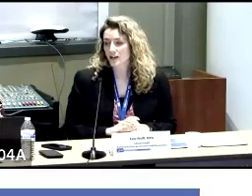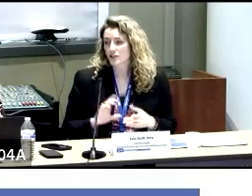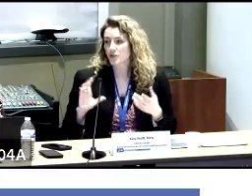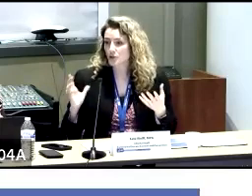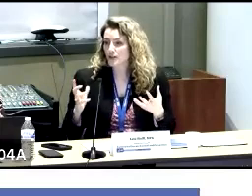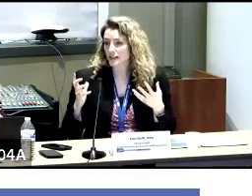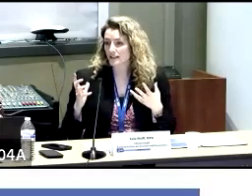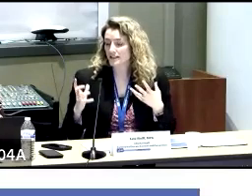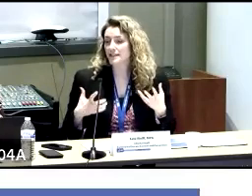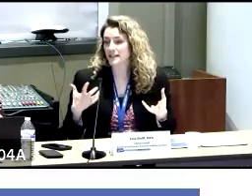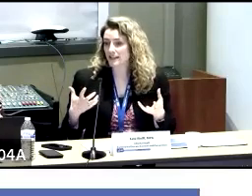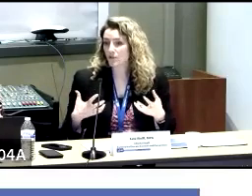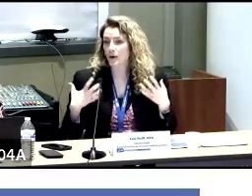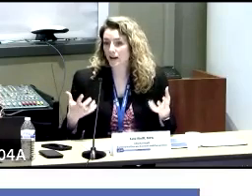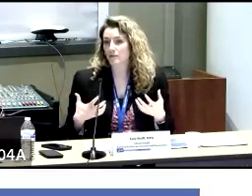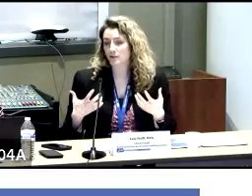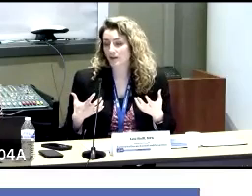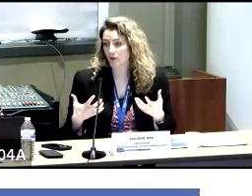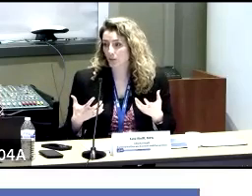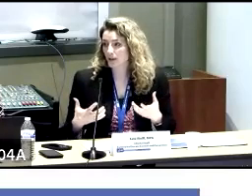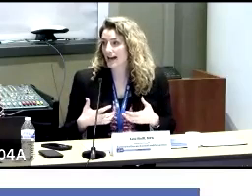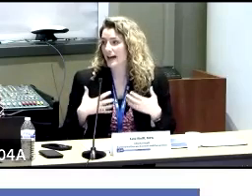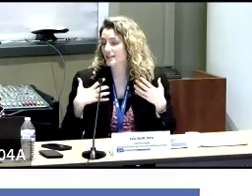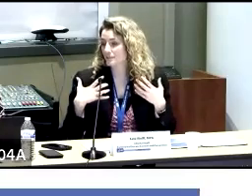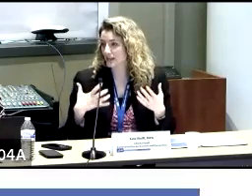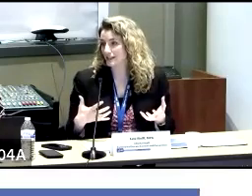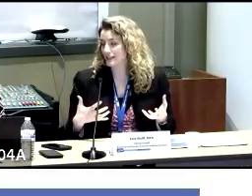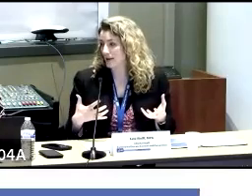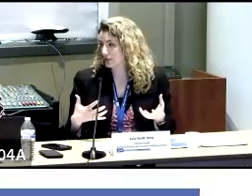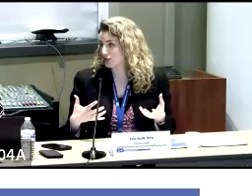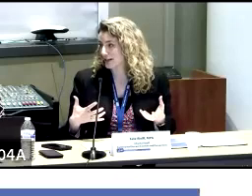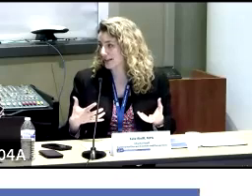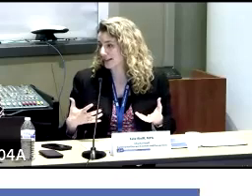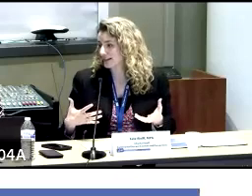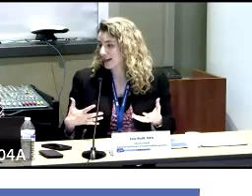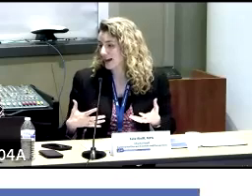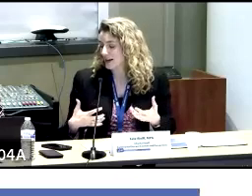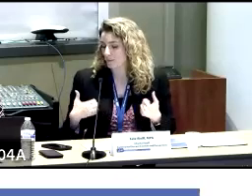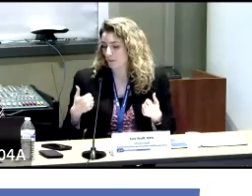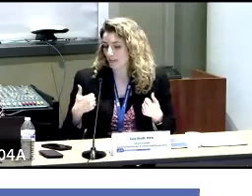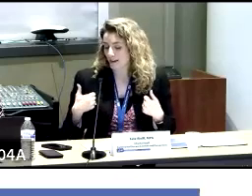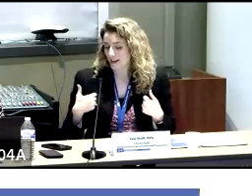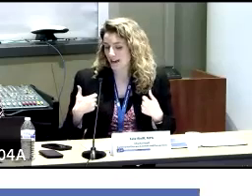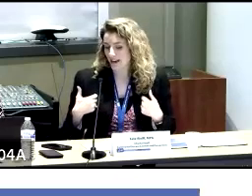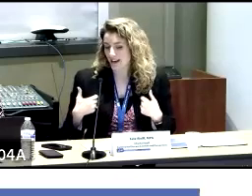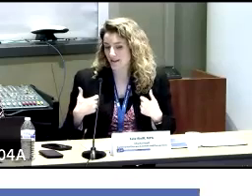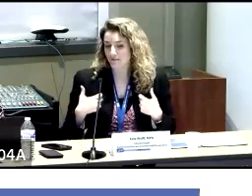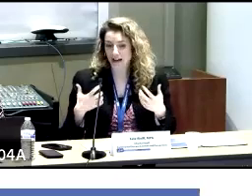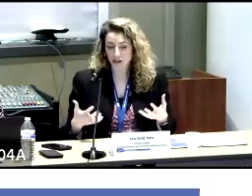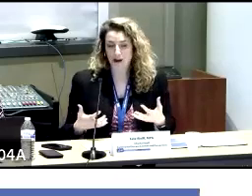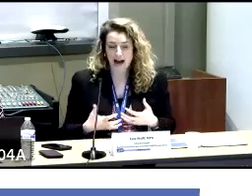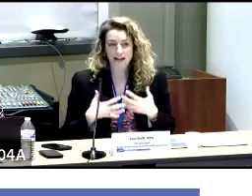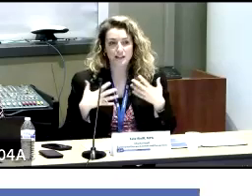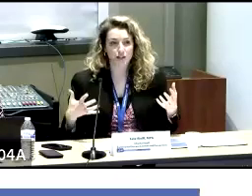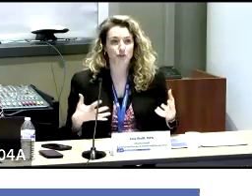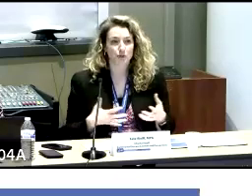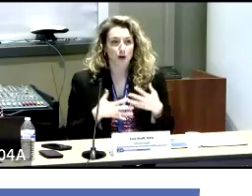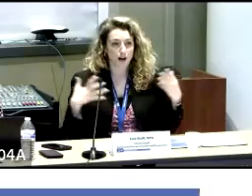So you can see where Moving Forward has been demonstrating a value add to work